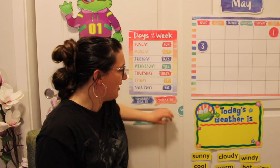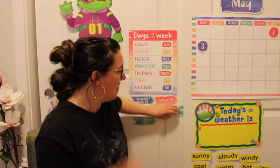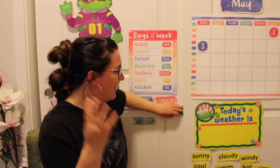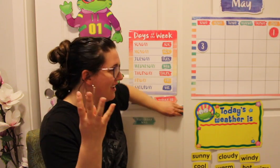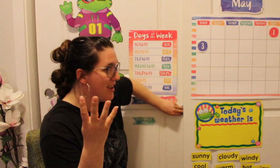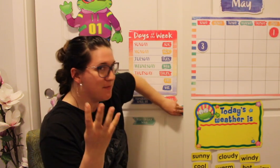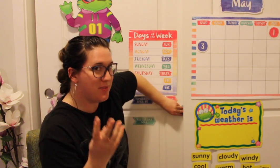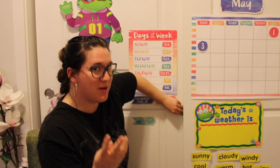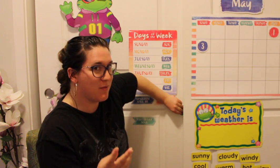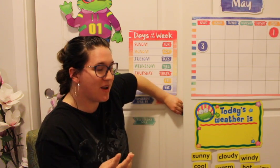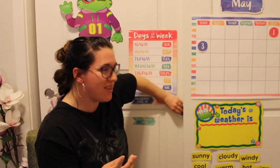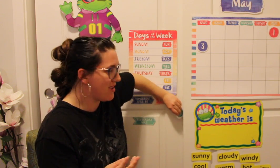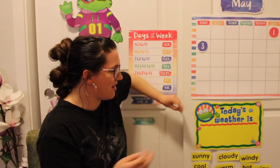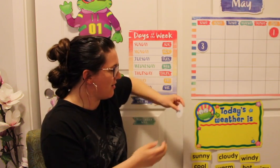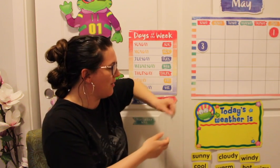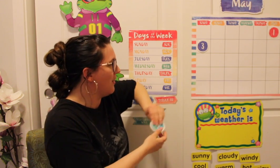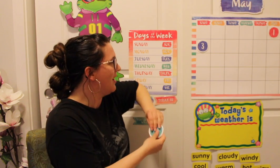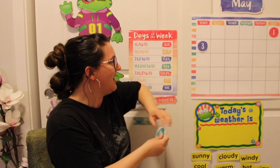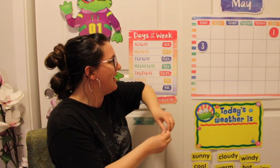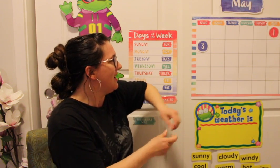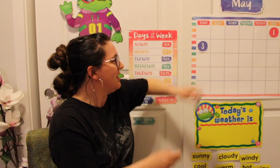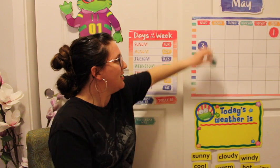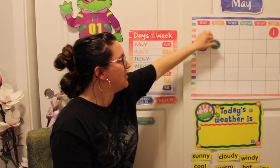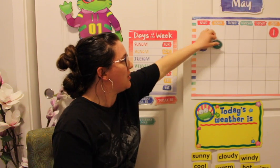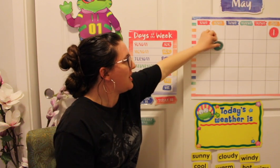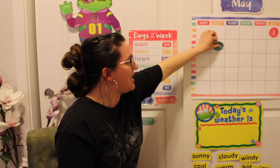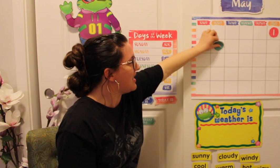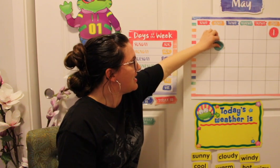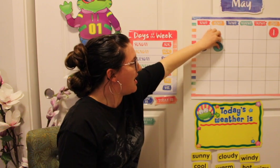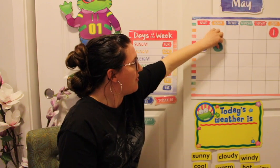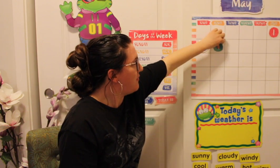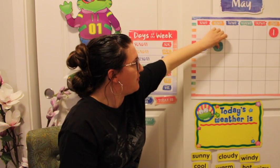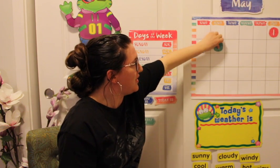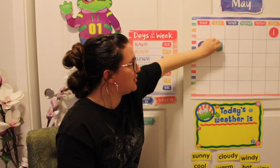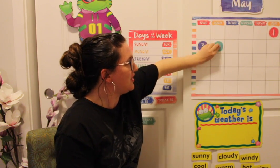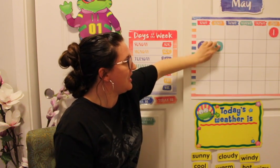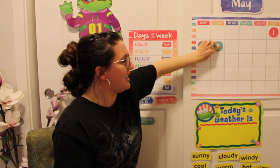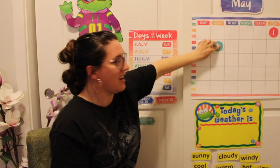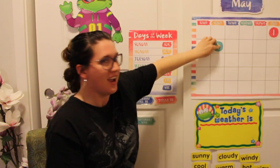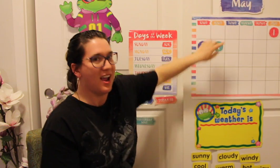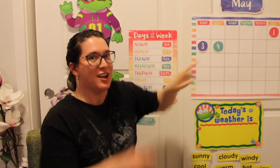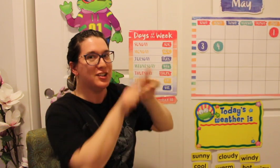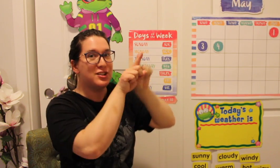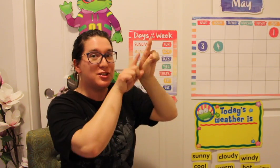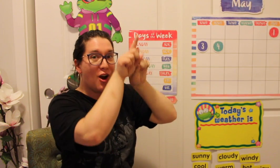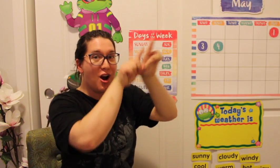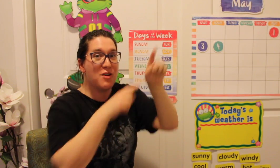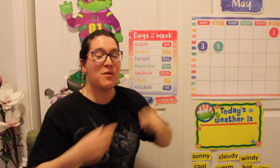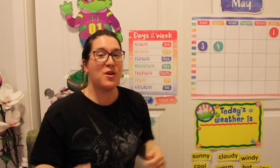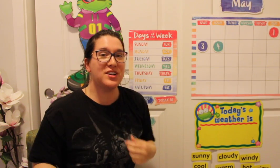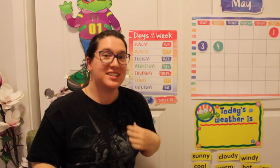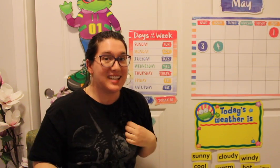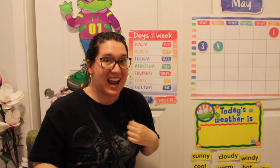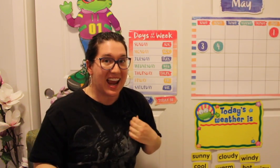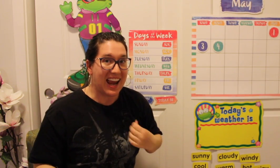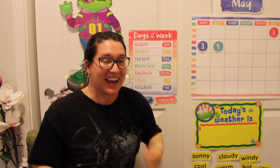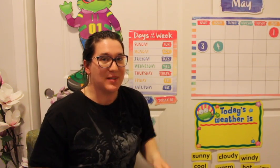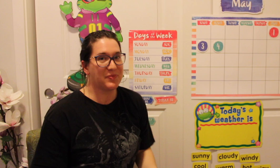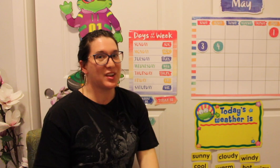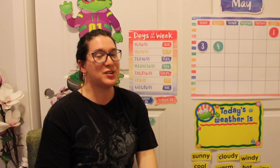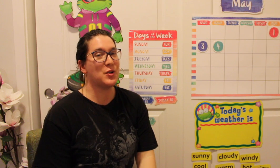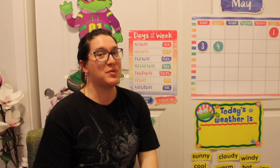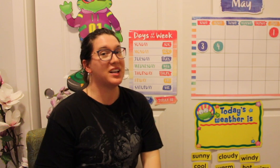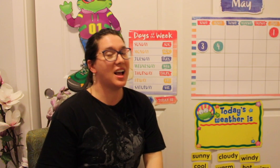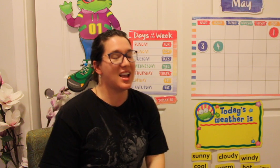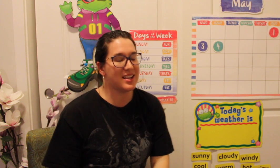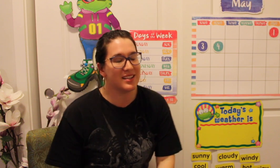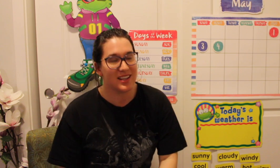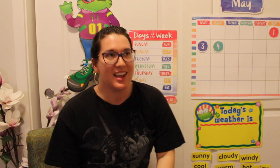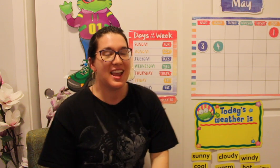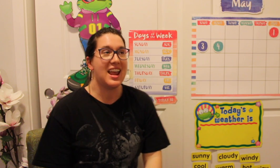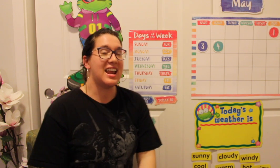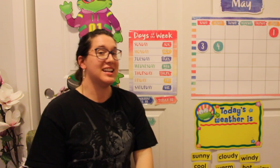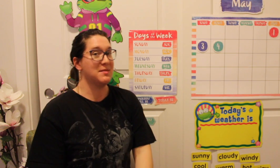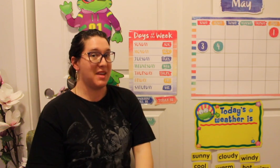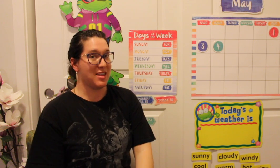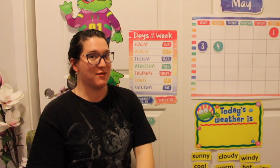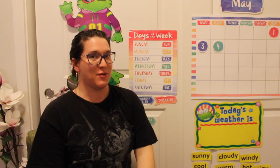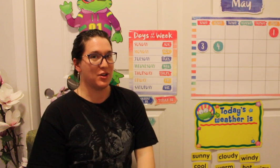with you so it is officially Star Wars day so because it is may the fourth be